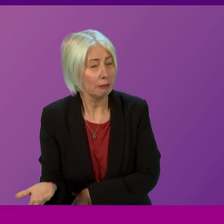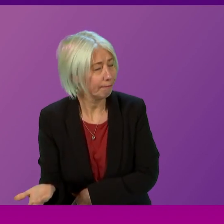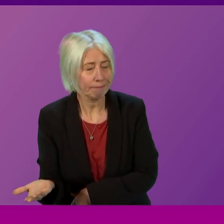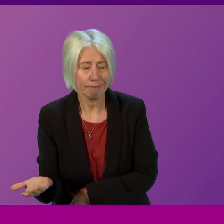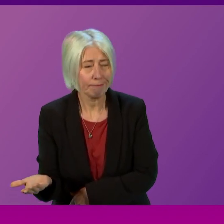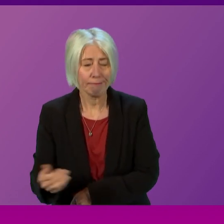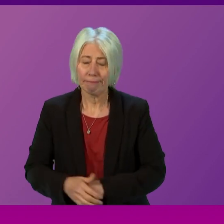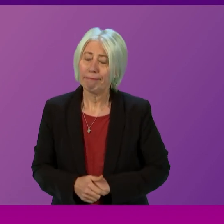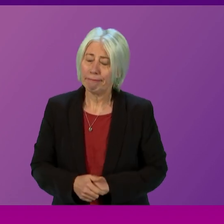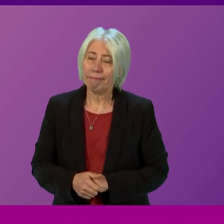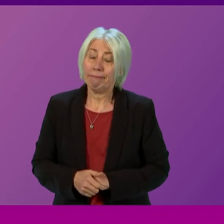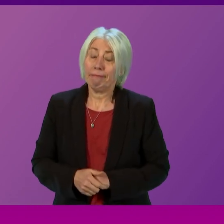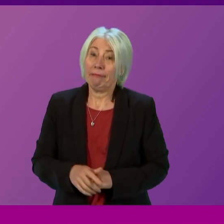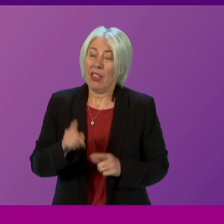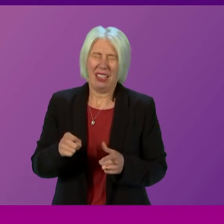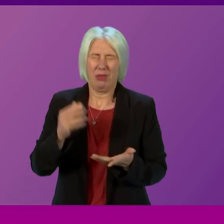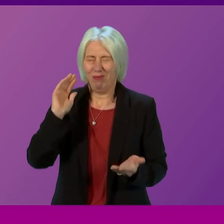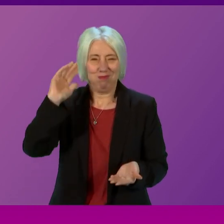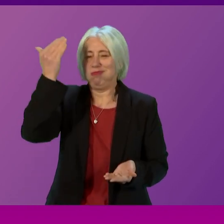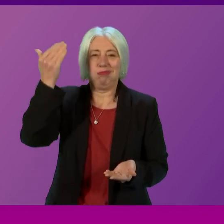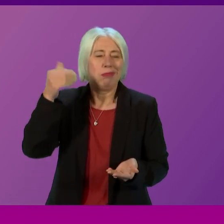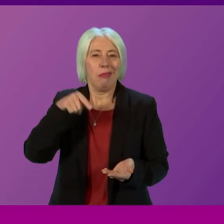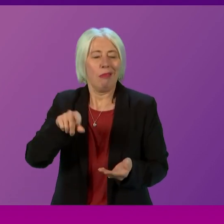What makes that even more ridiculous is that, in 2015, the First Minister said: